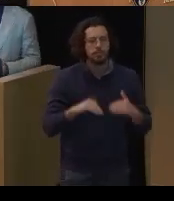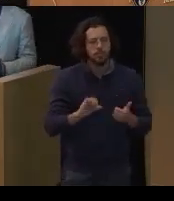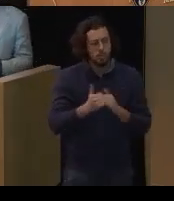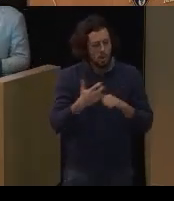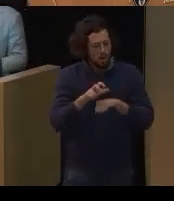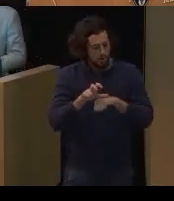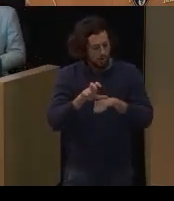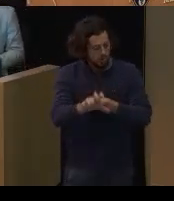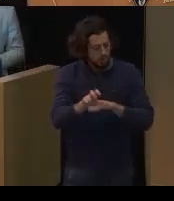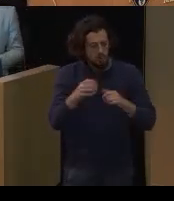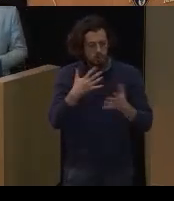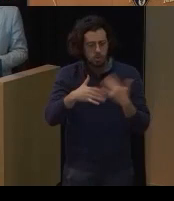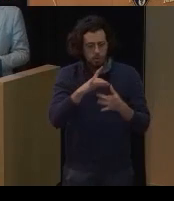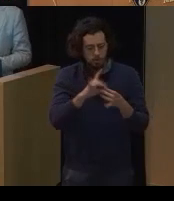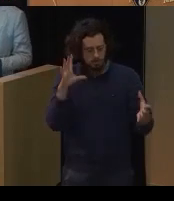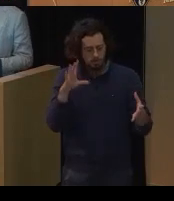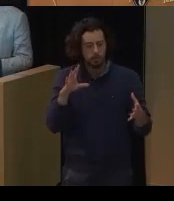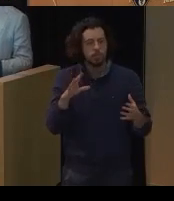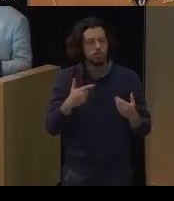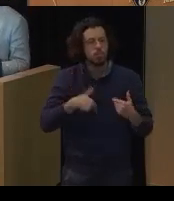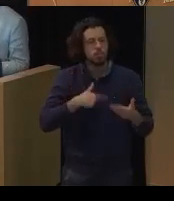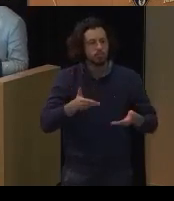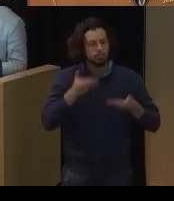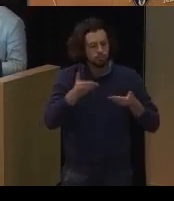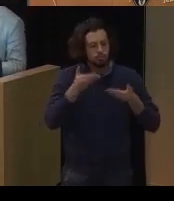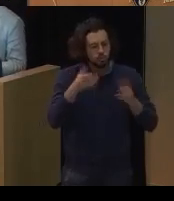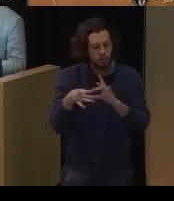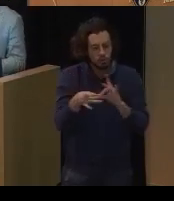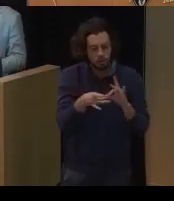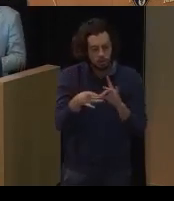been testing a variety of theories that have been proposed to explain the association between social